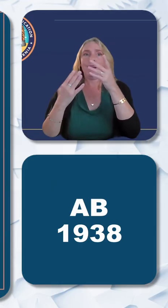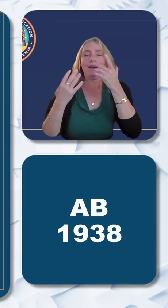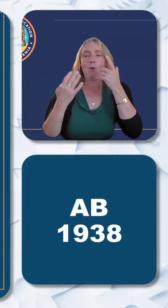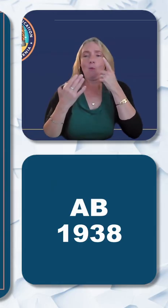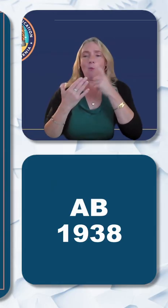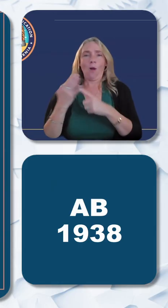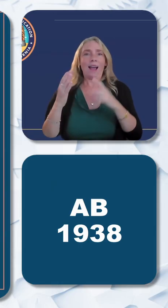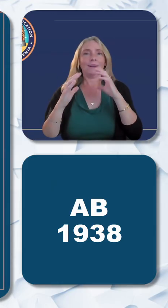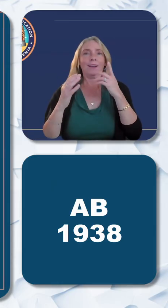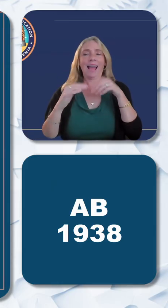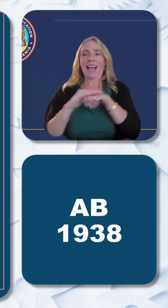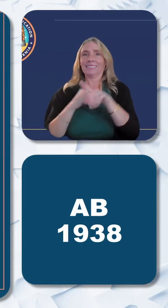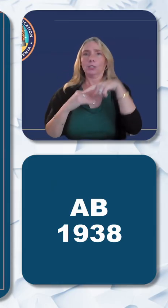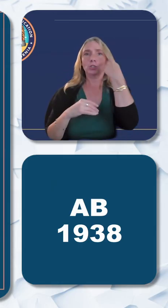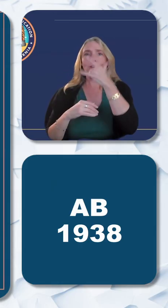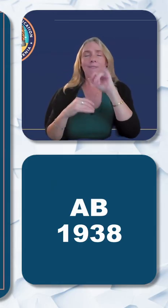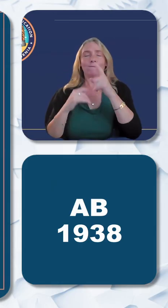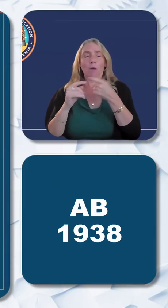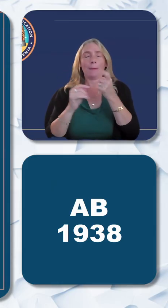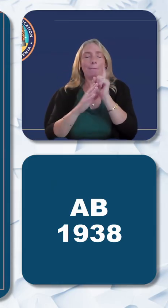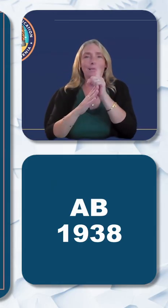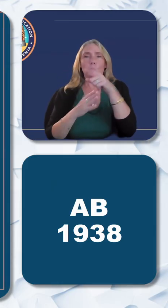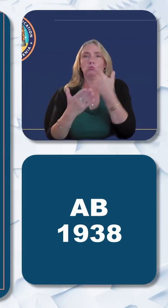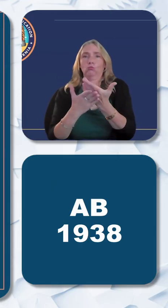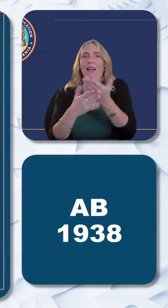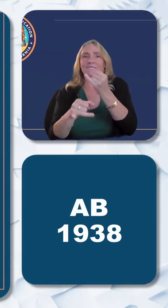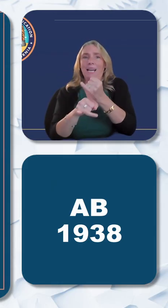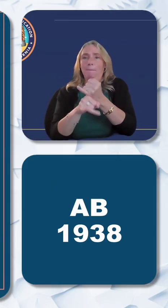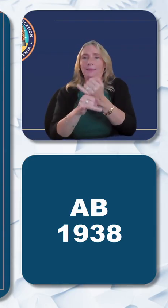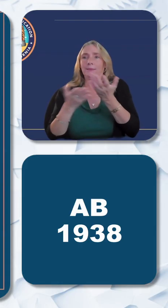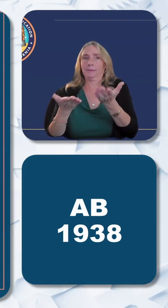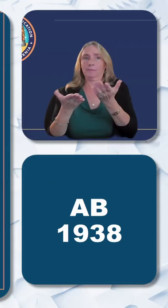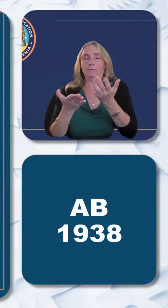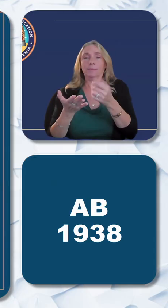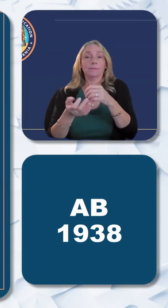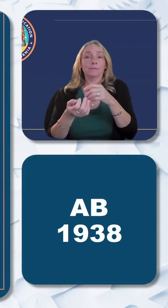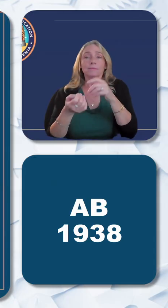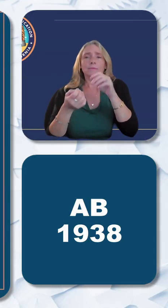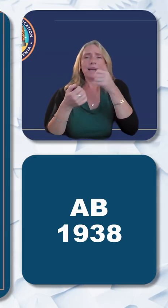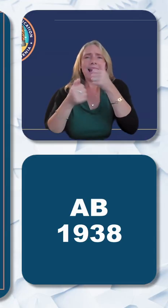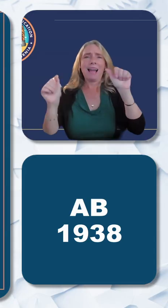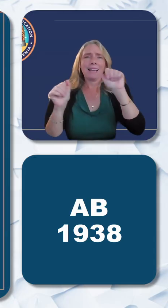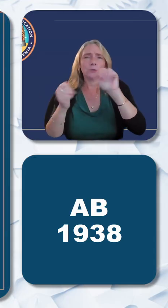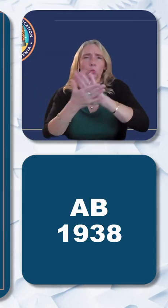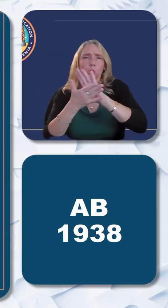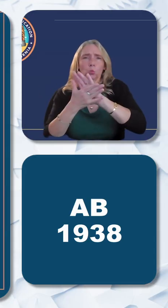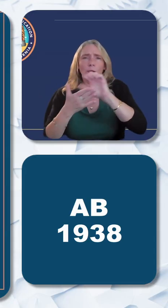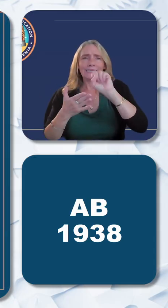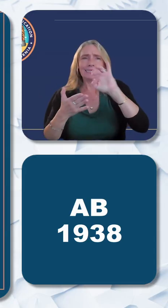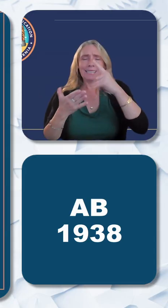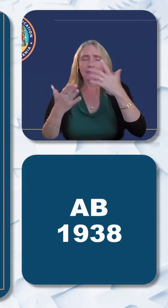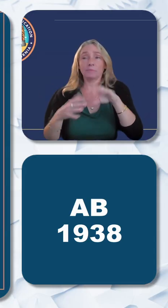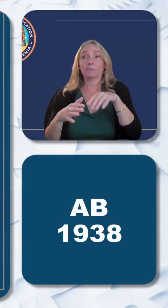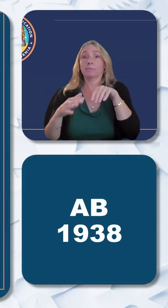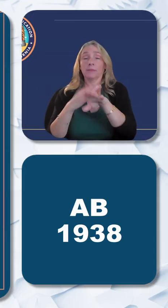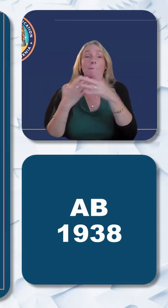school, once you enter the school, what does that look like from the moment you get onto campus?